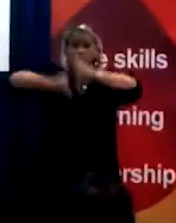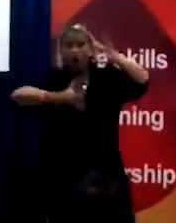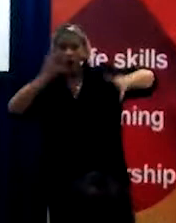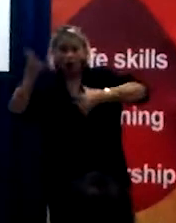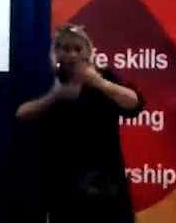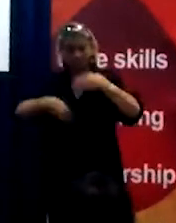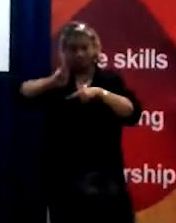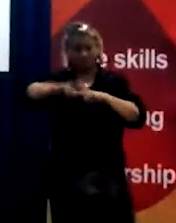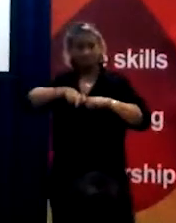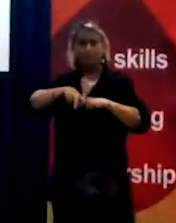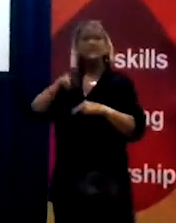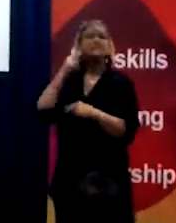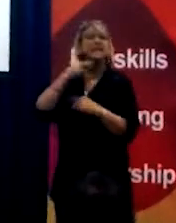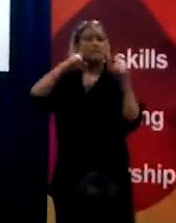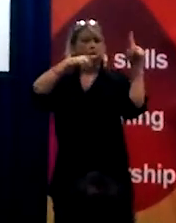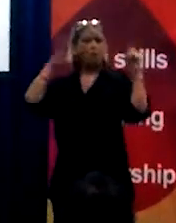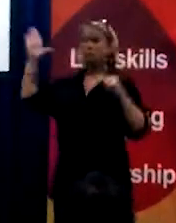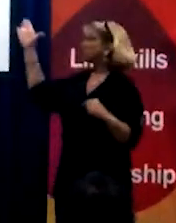in this case it’s one of our Deaf role models, someone voicing,